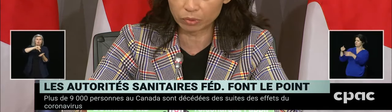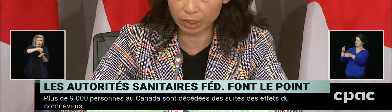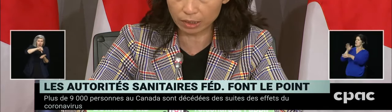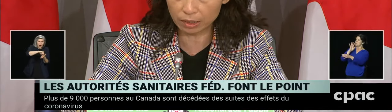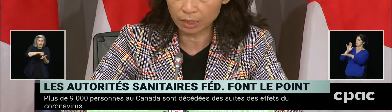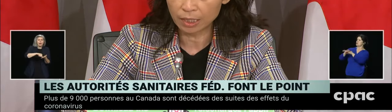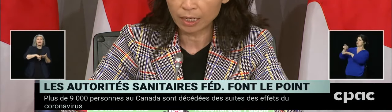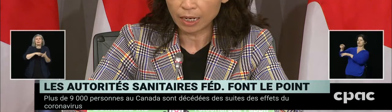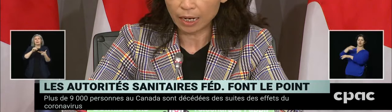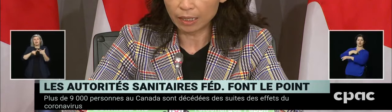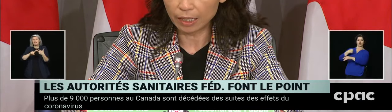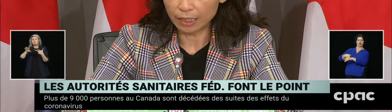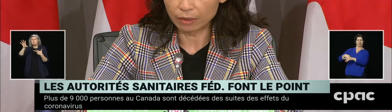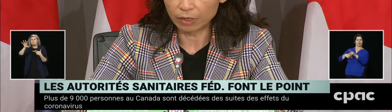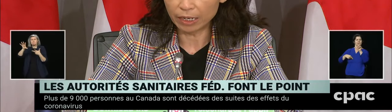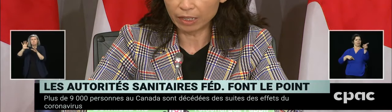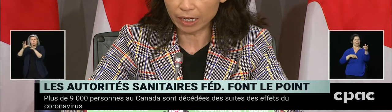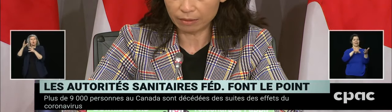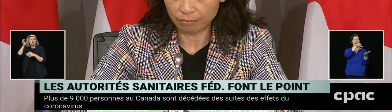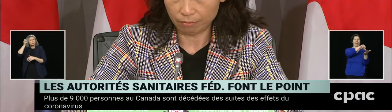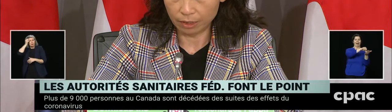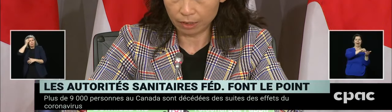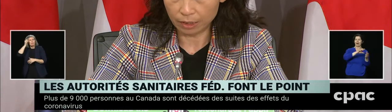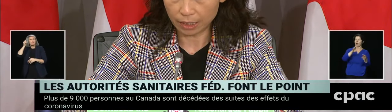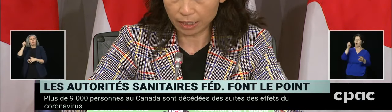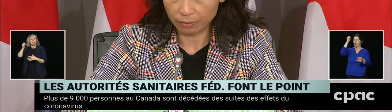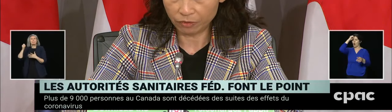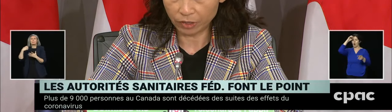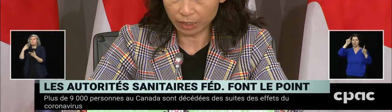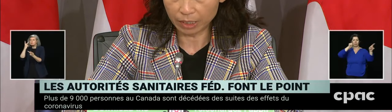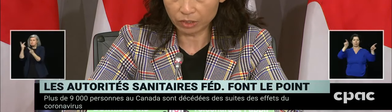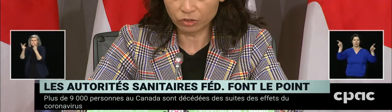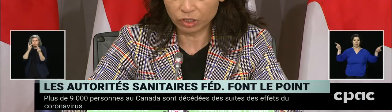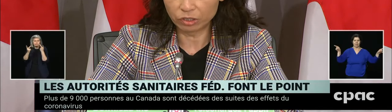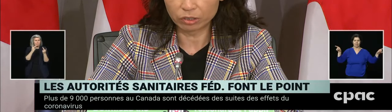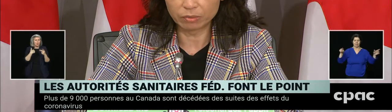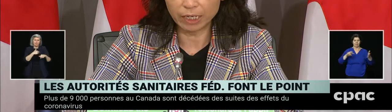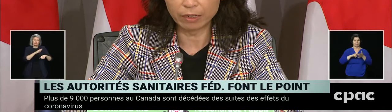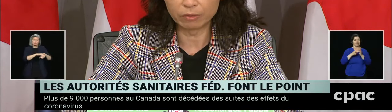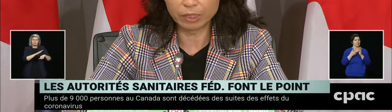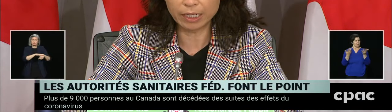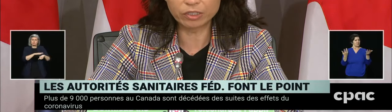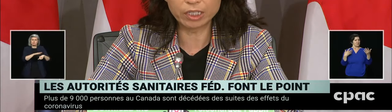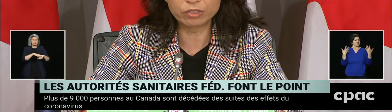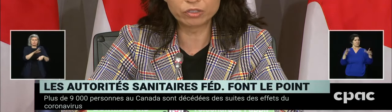EUROPE. SO WE'VE BEEN ISSUING TRAVEL HEALTH NOTICES ALL THE WAY UP TO